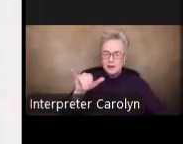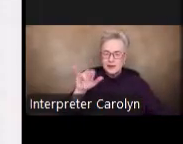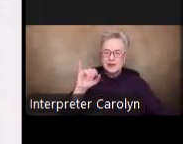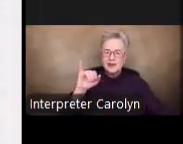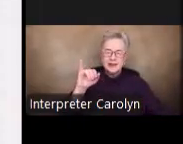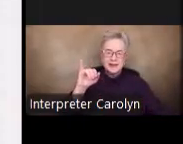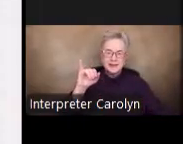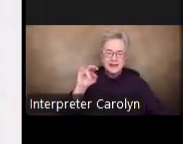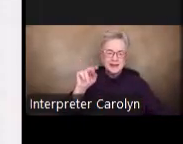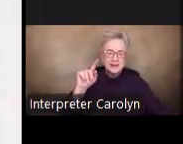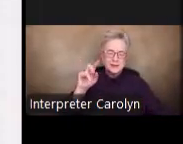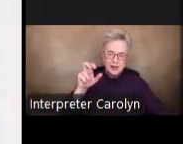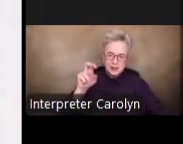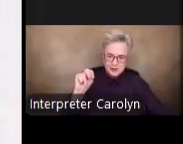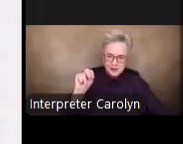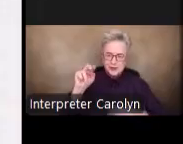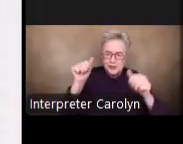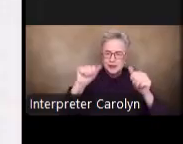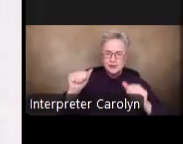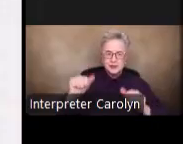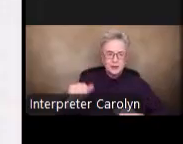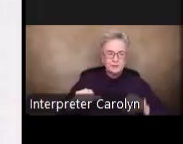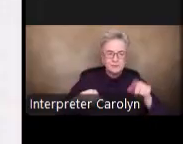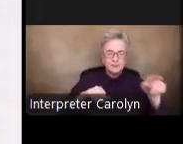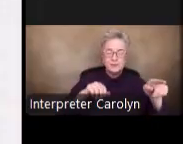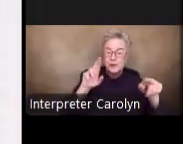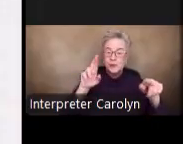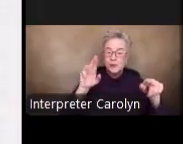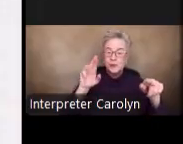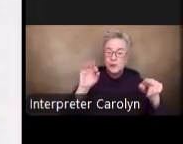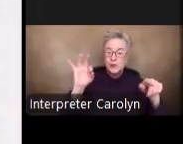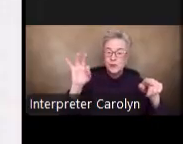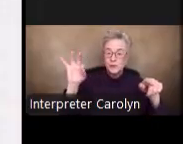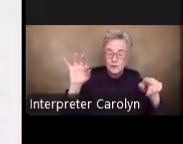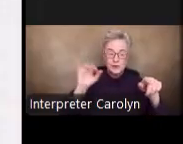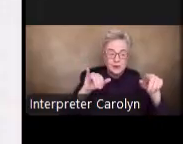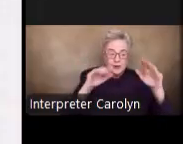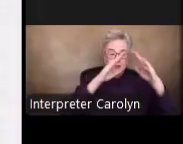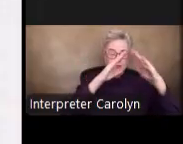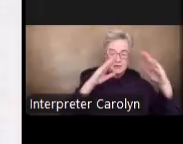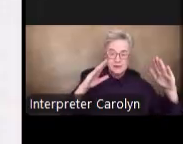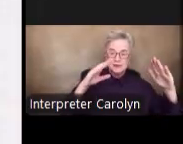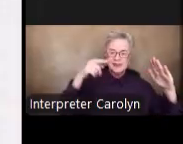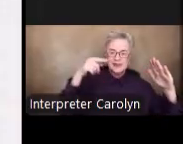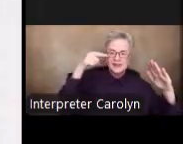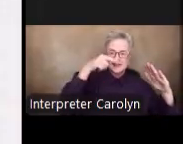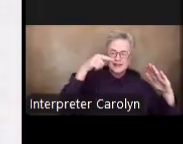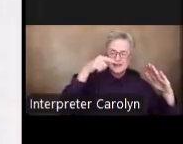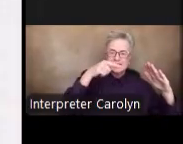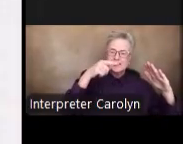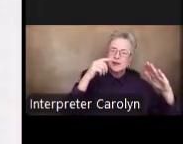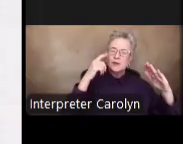So roof trusses are the triangular frameworks that sit on top of the walls and give the roof its shape and structure.